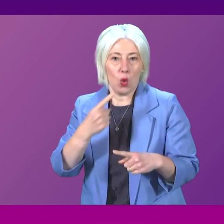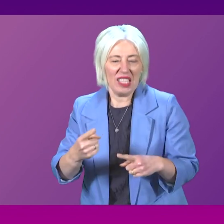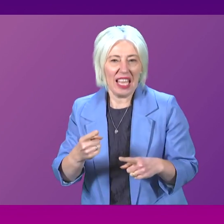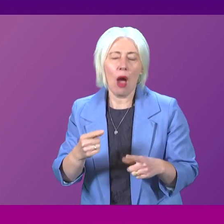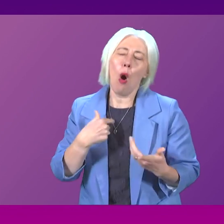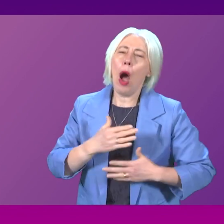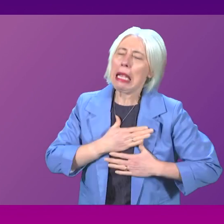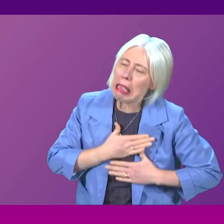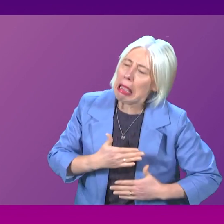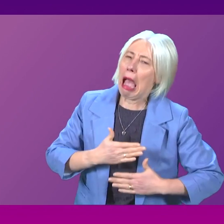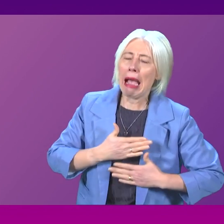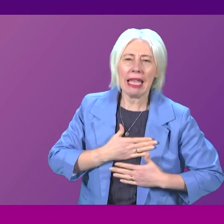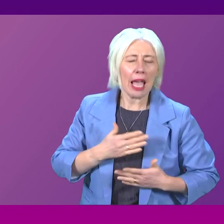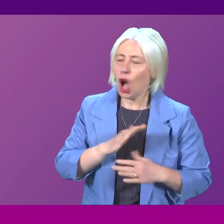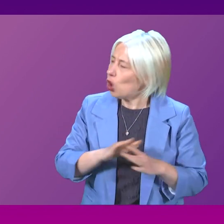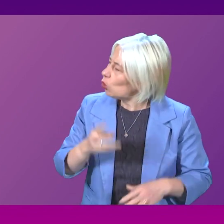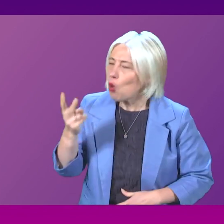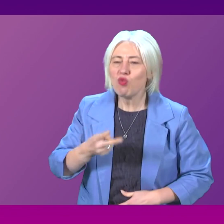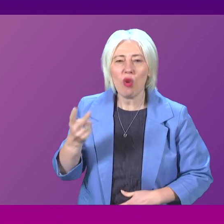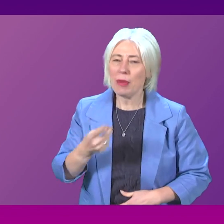cares or repeat how unacceptable she thinks it is.